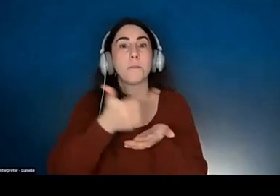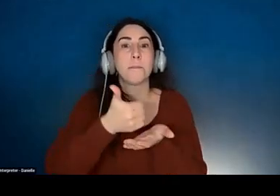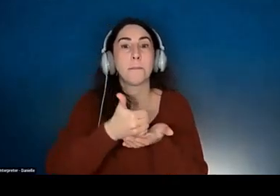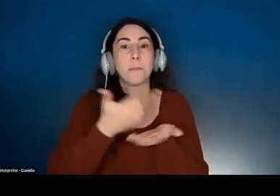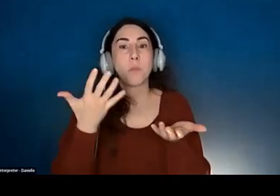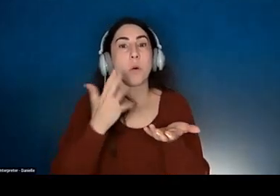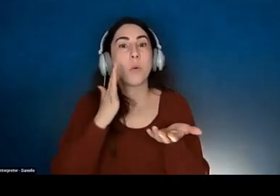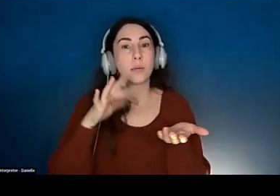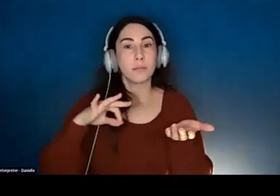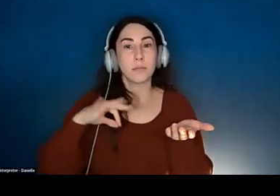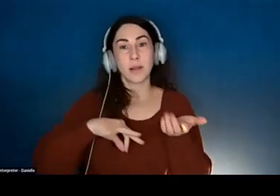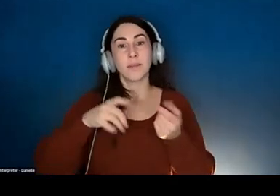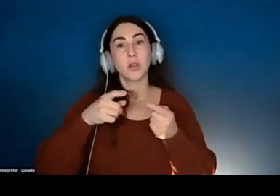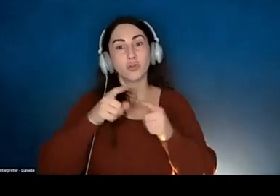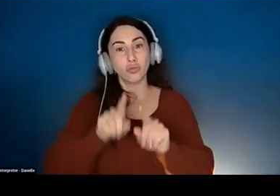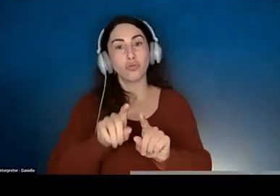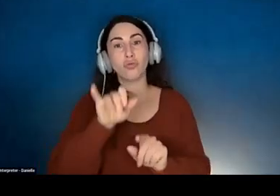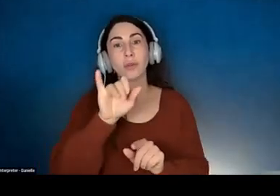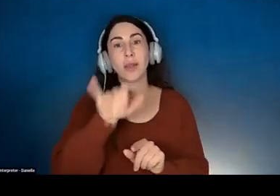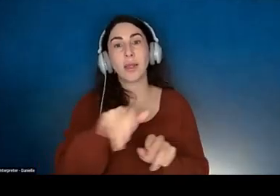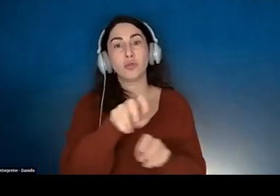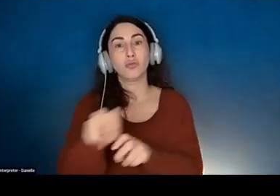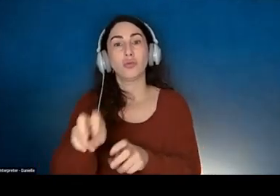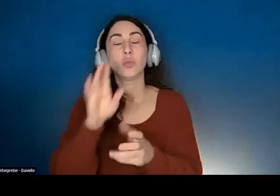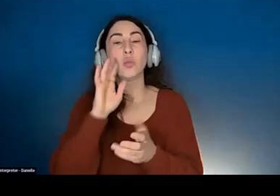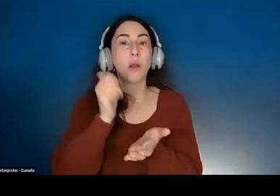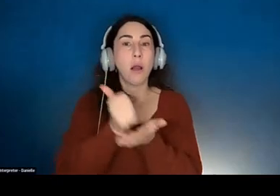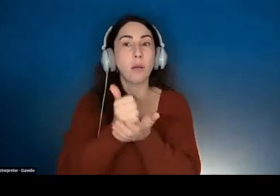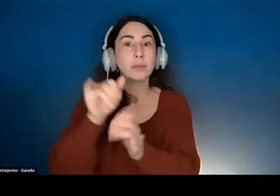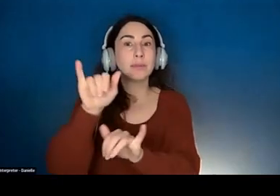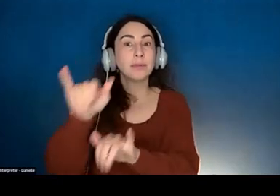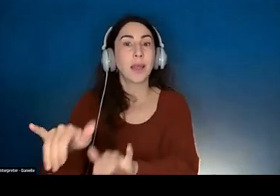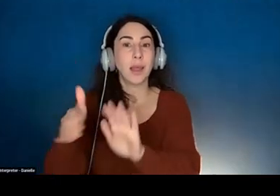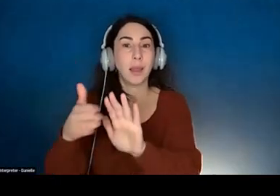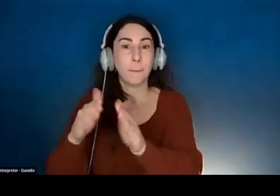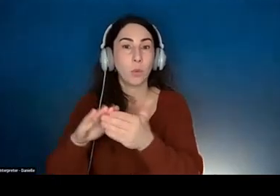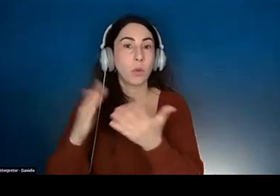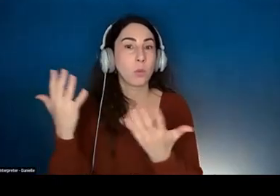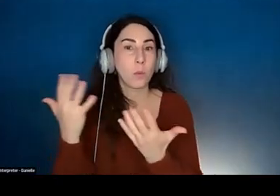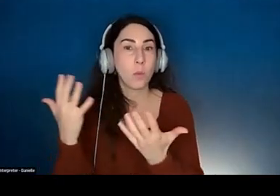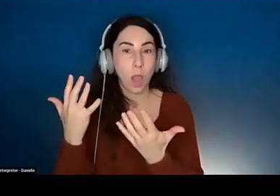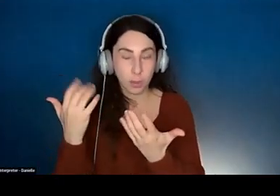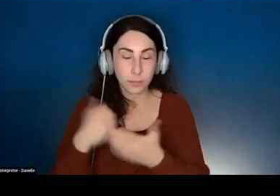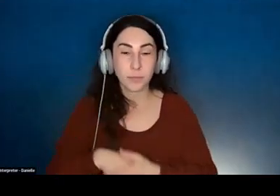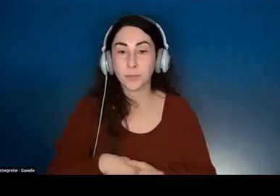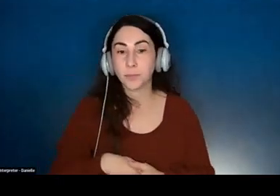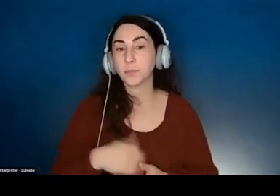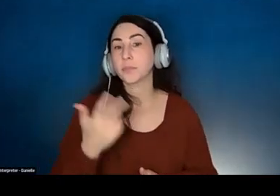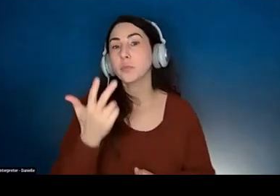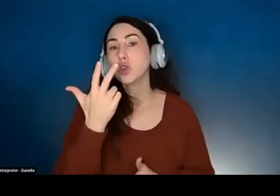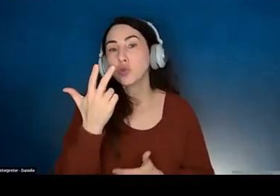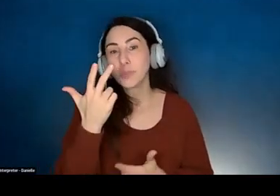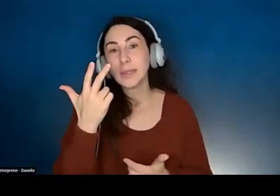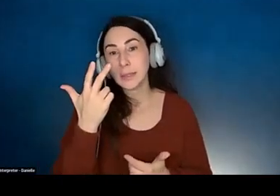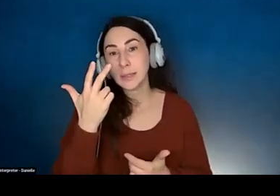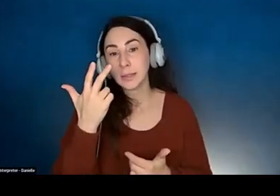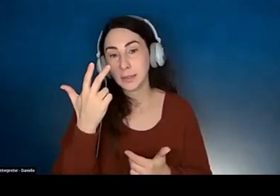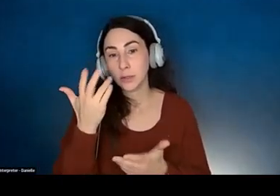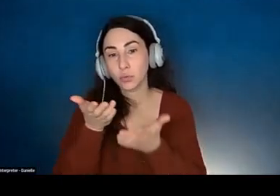transitions or in keeping people in the community. I listed three services here because these